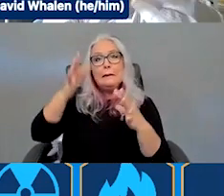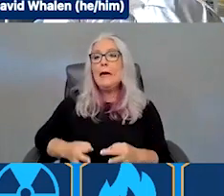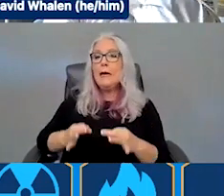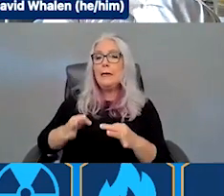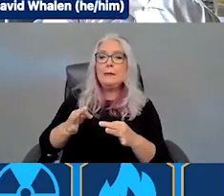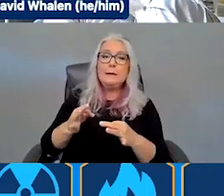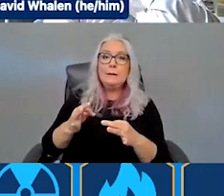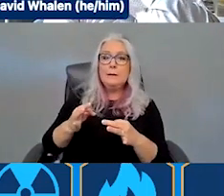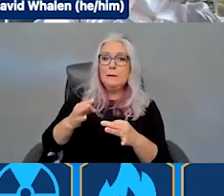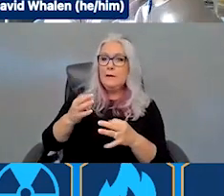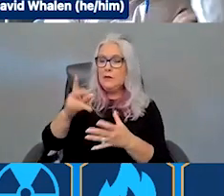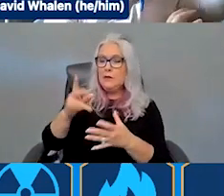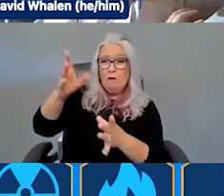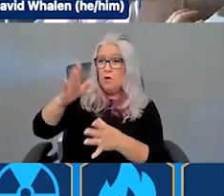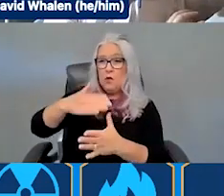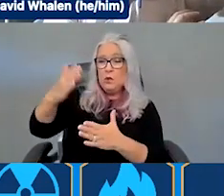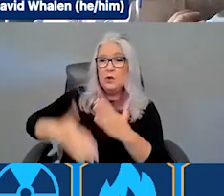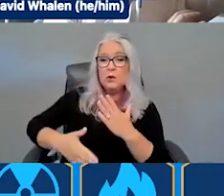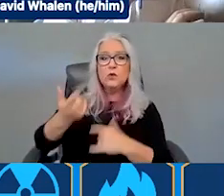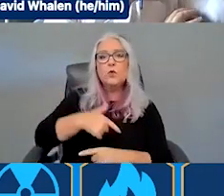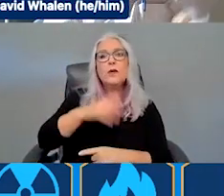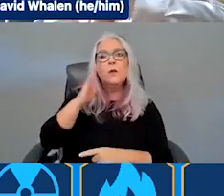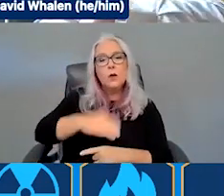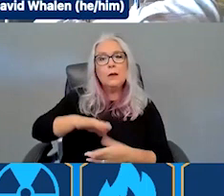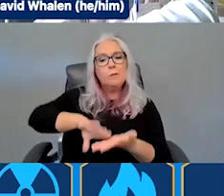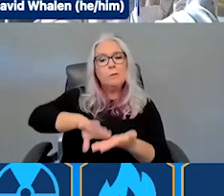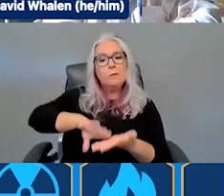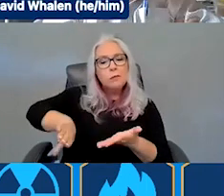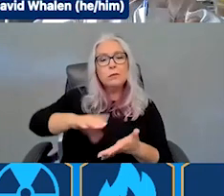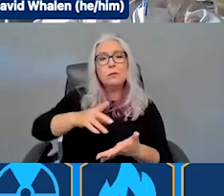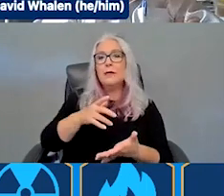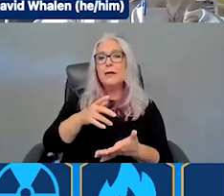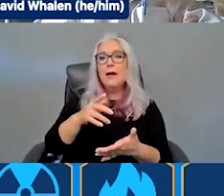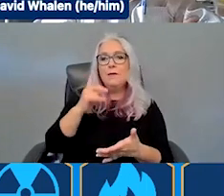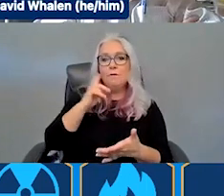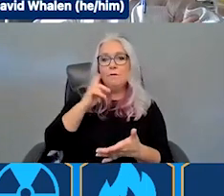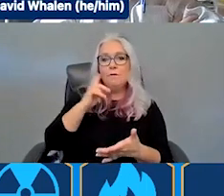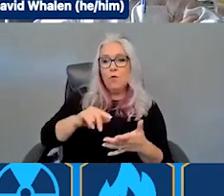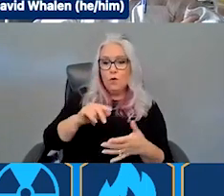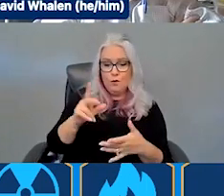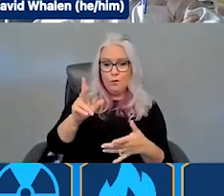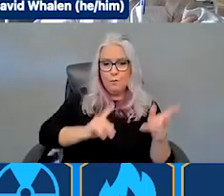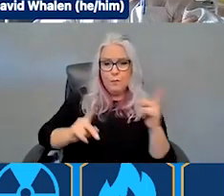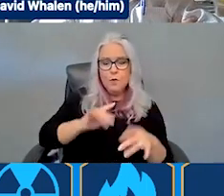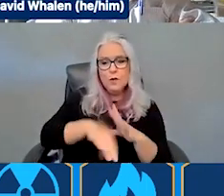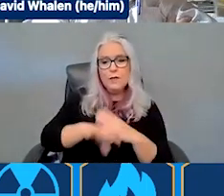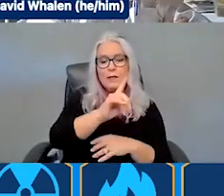those disadvantaging those who are in the losing ends of structural inequities already